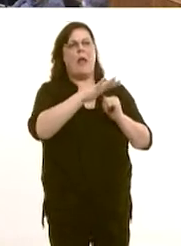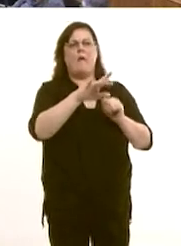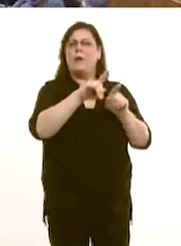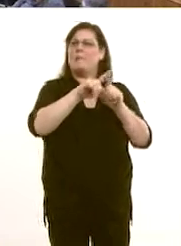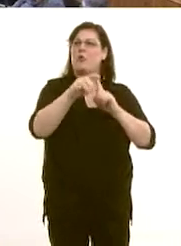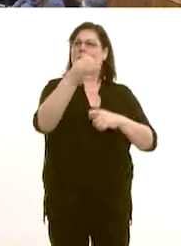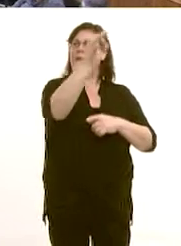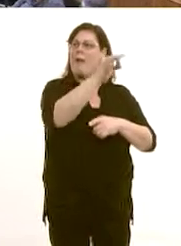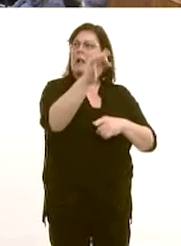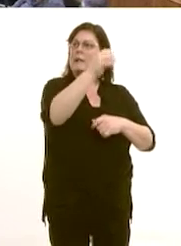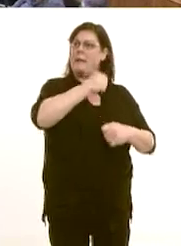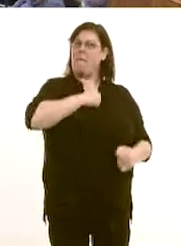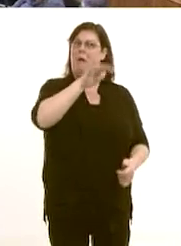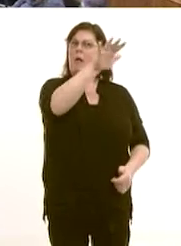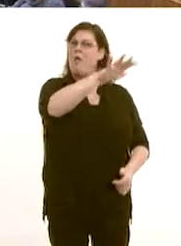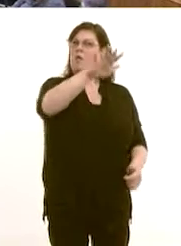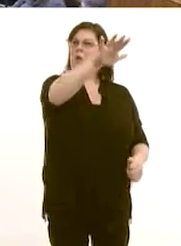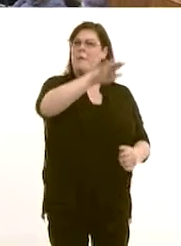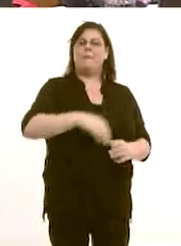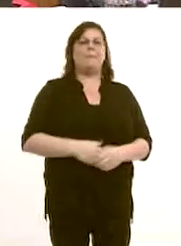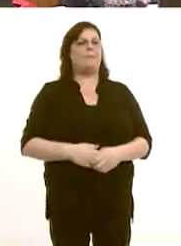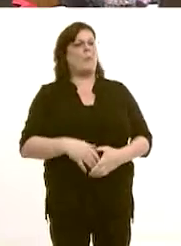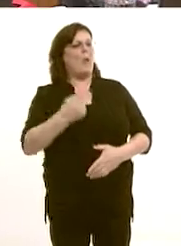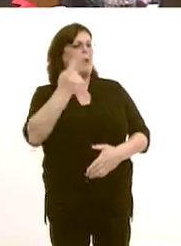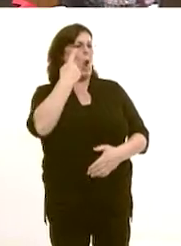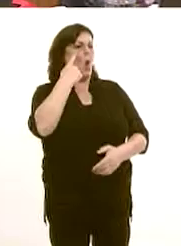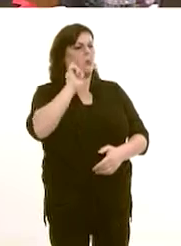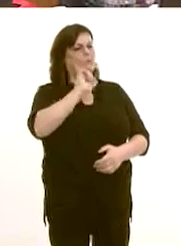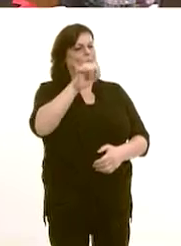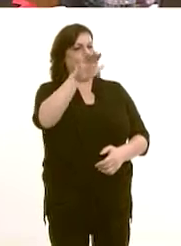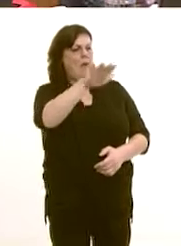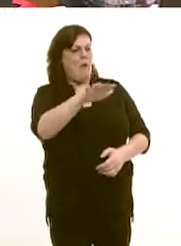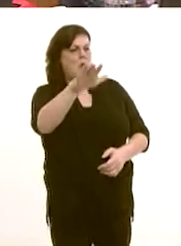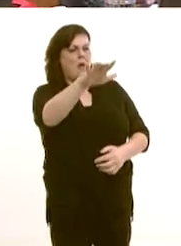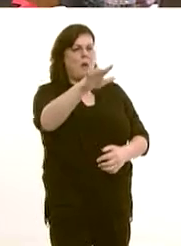Carwyn Jones: Well, in looking at Ynys MÙn, of course, there is great potential to develop